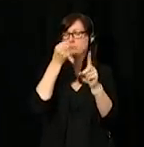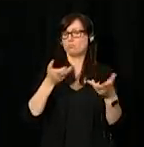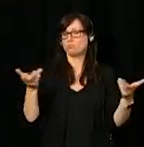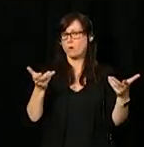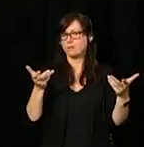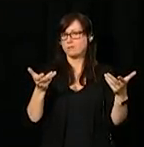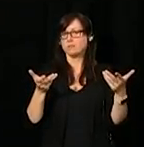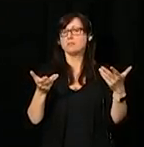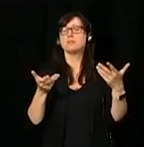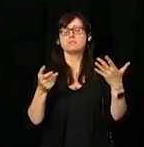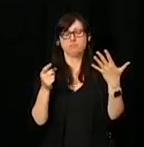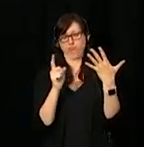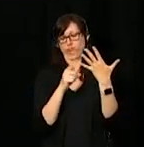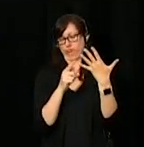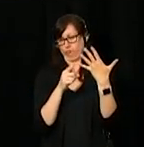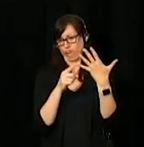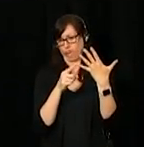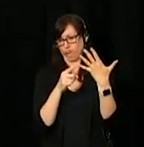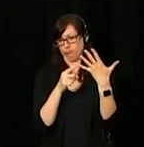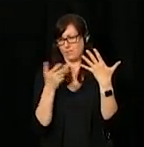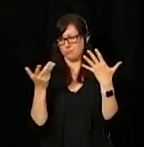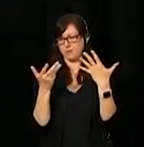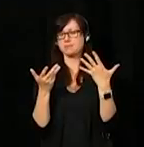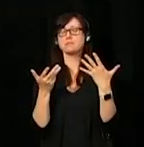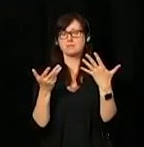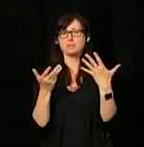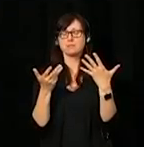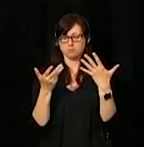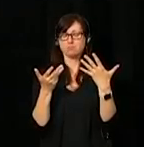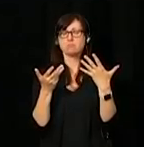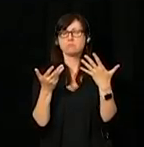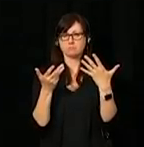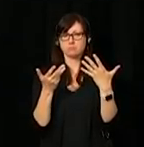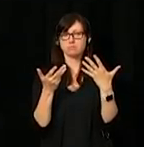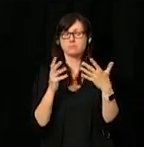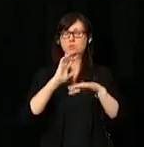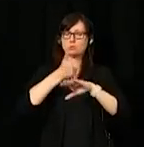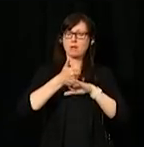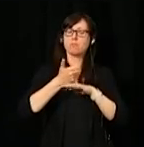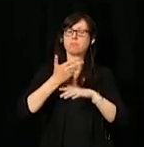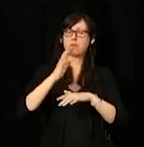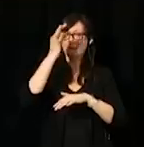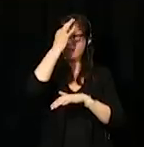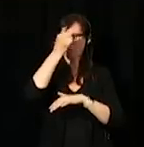I would say its goal number five, which is to create an accessibility confident public service.